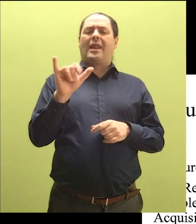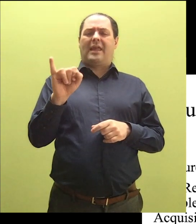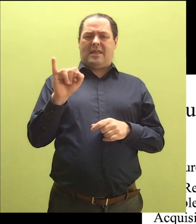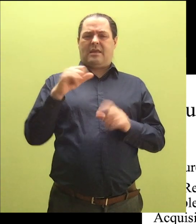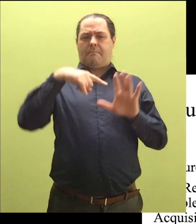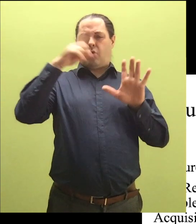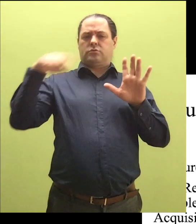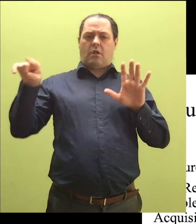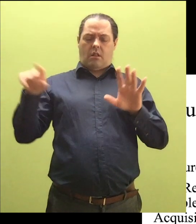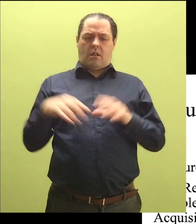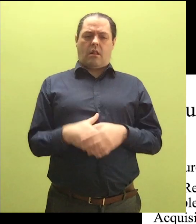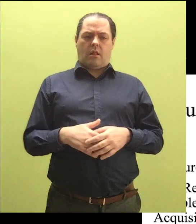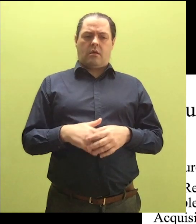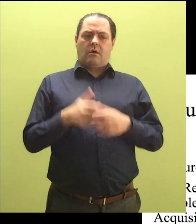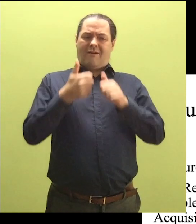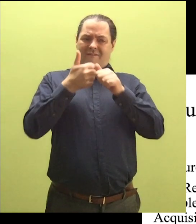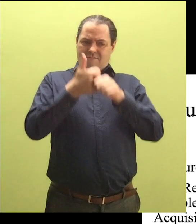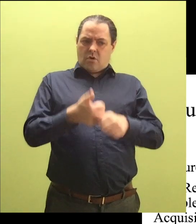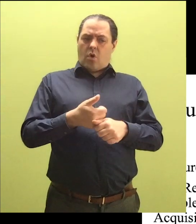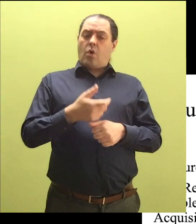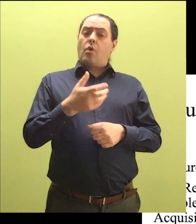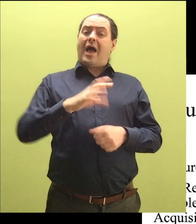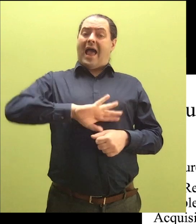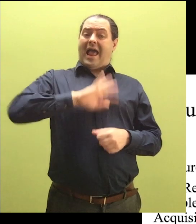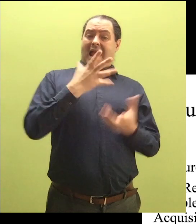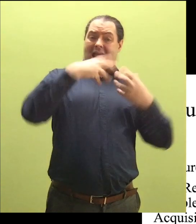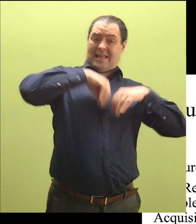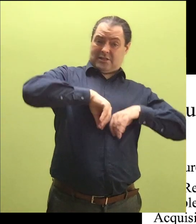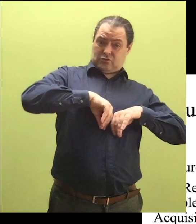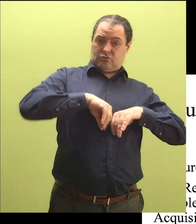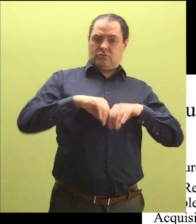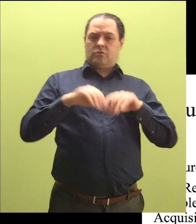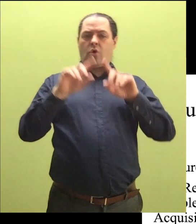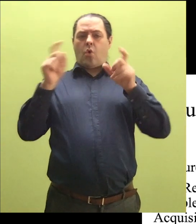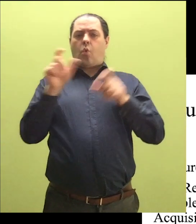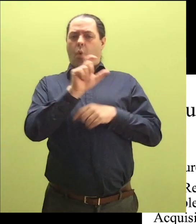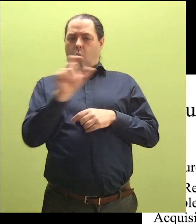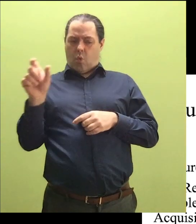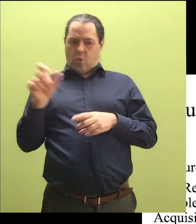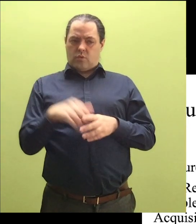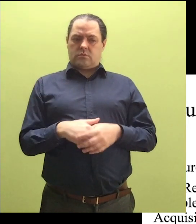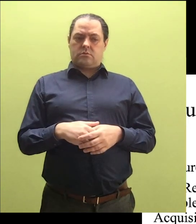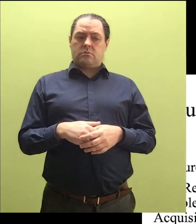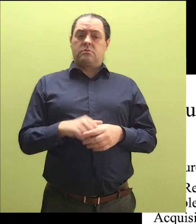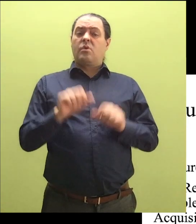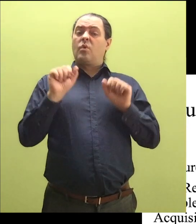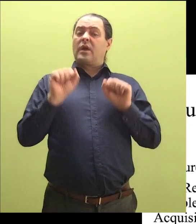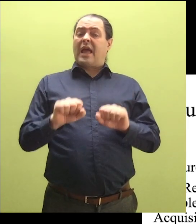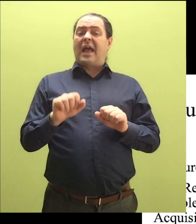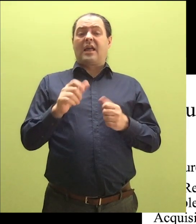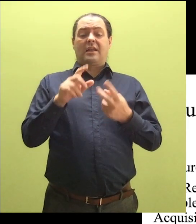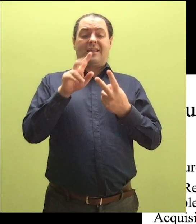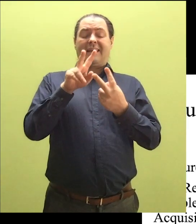Each predictor has two settings. The age of acquisition predictor is either early or late. And the clause structure predictor is